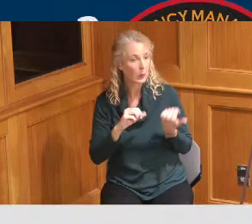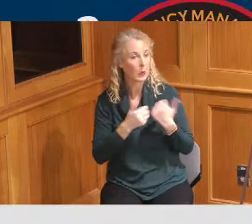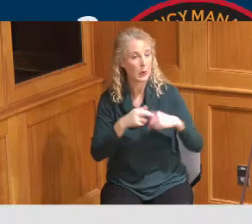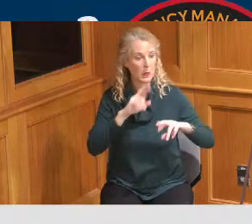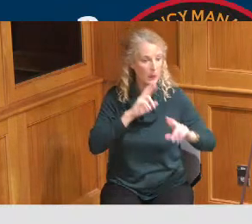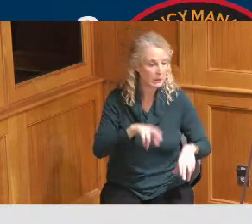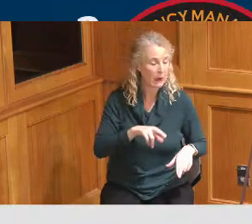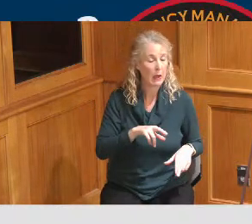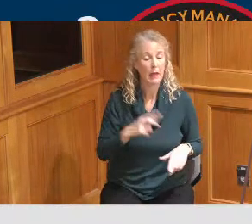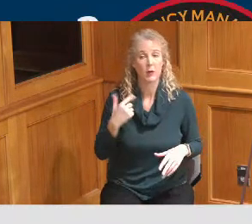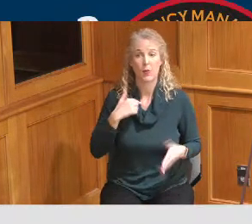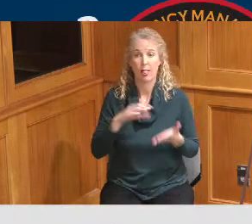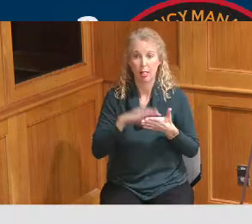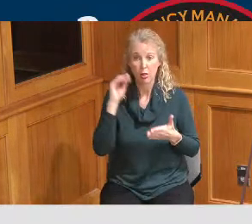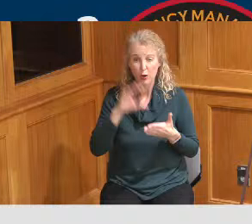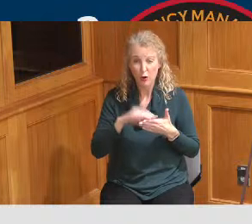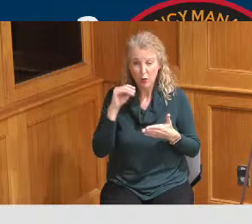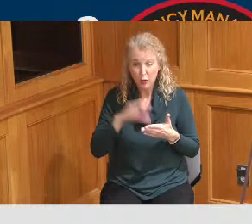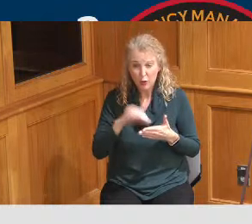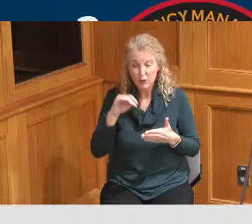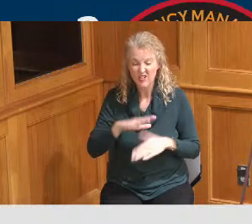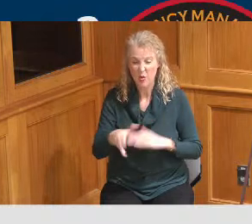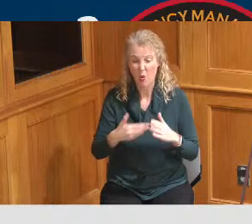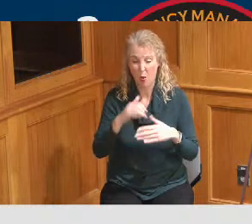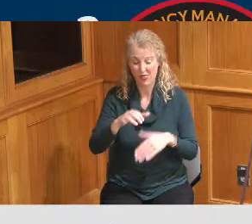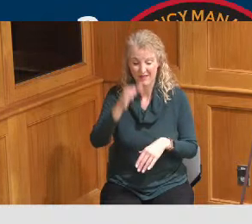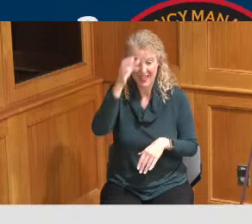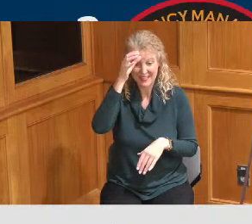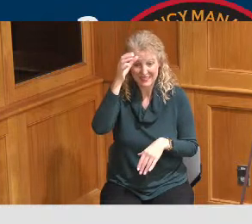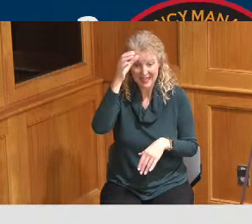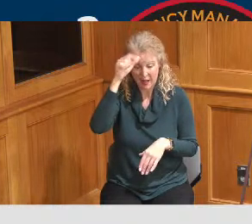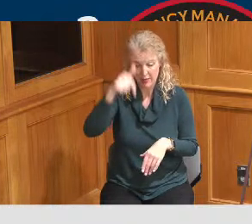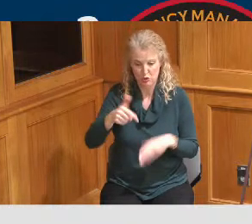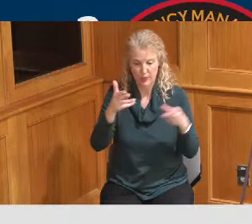so we take a lot of that education a lot of that knowledge and we put it into this plan and then